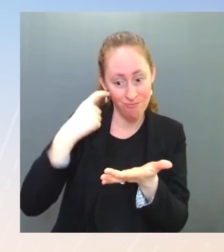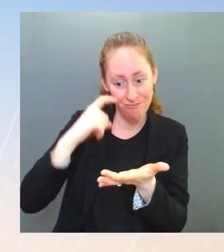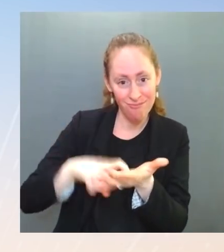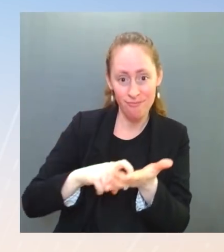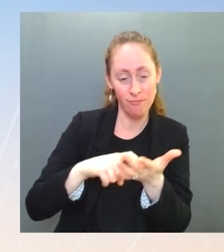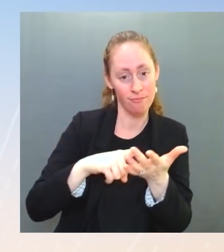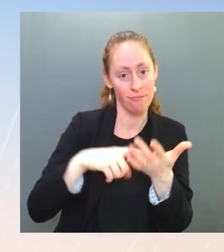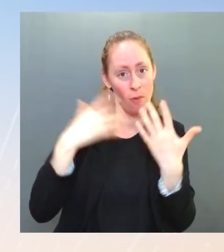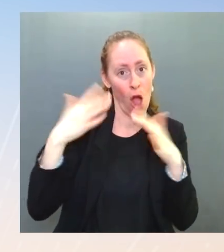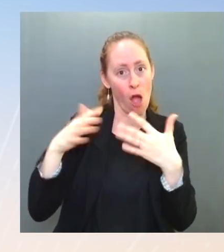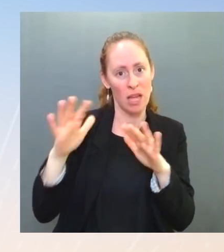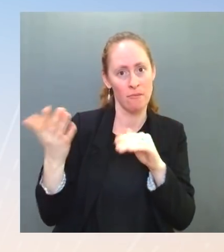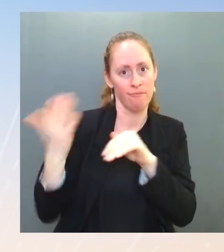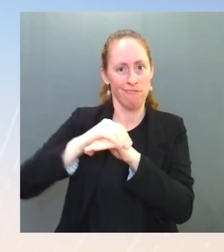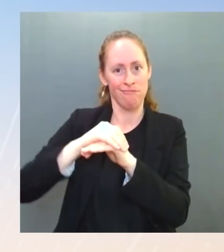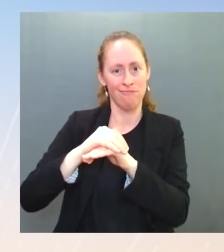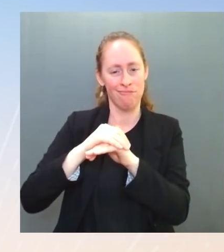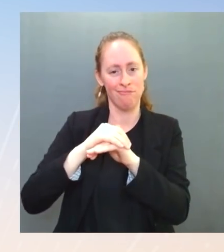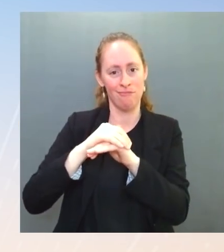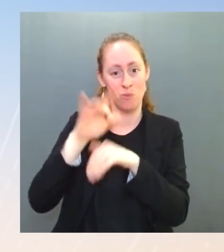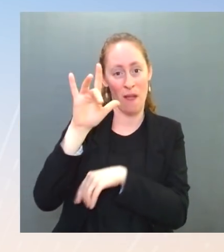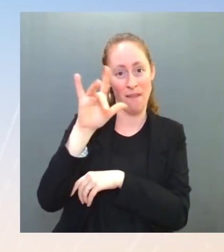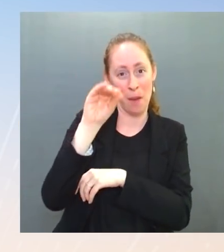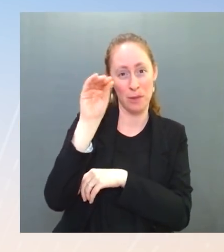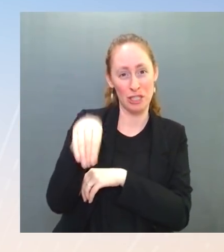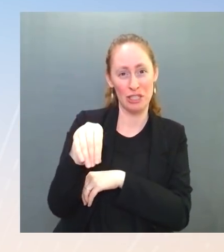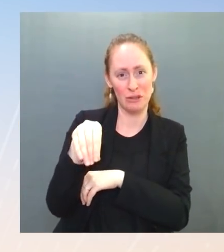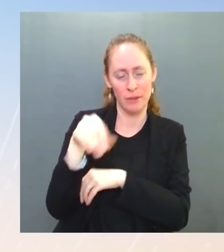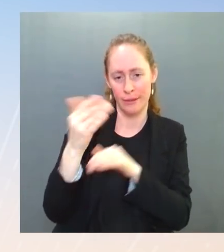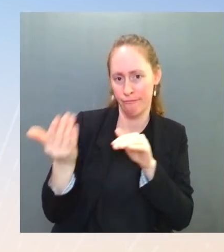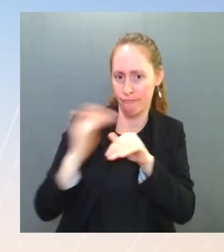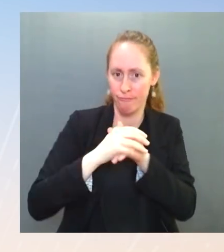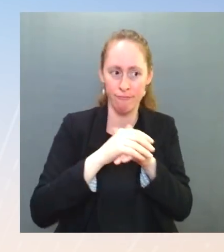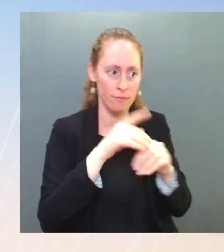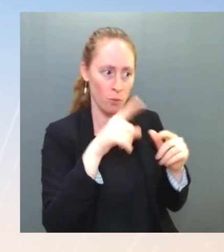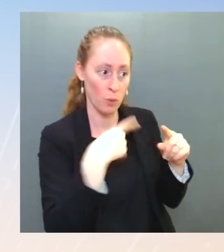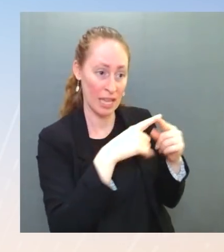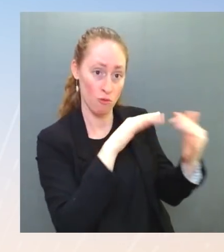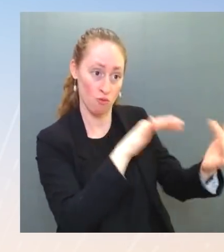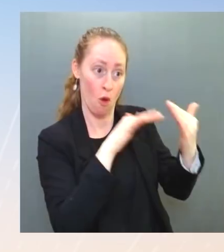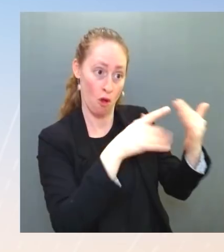since the start of this invasion. And we know energy prices is a big driver of the inflation data.